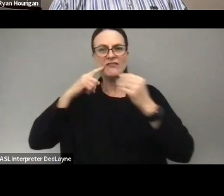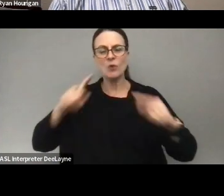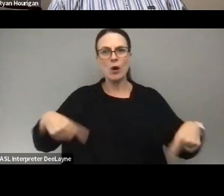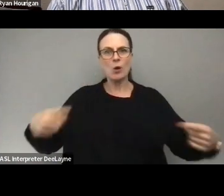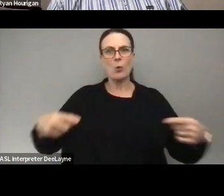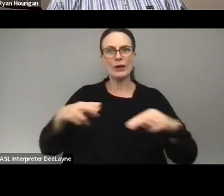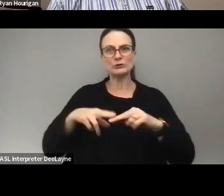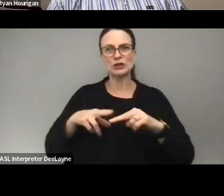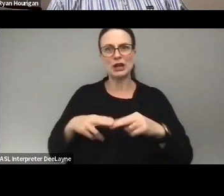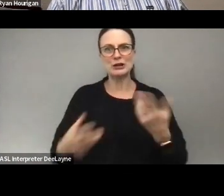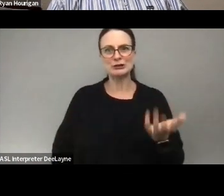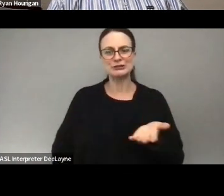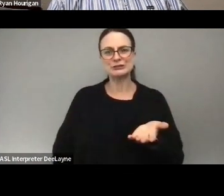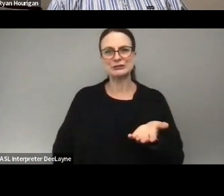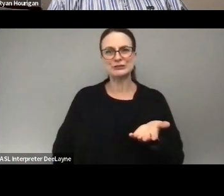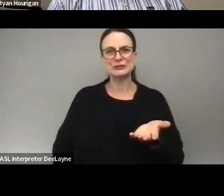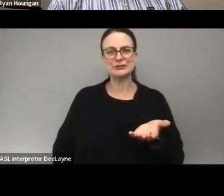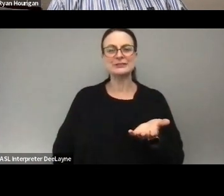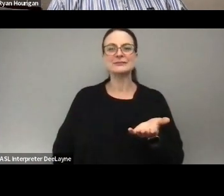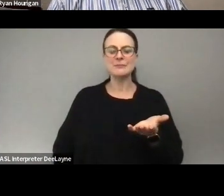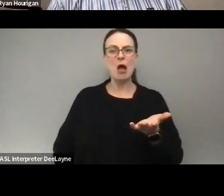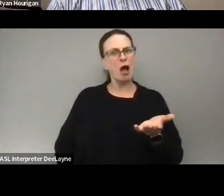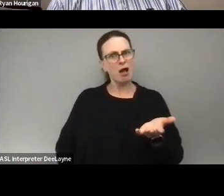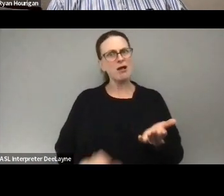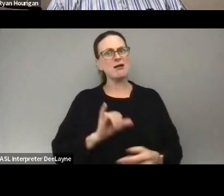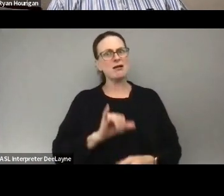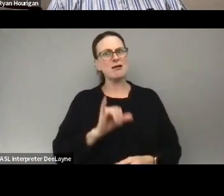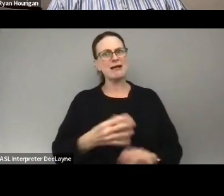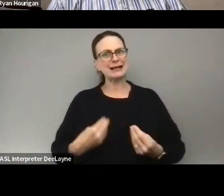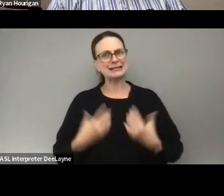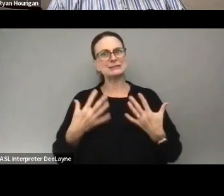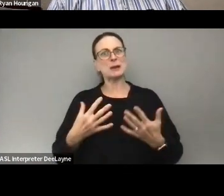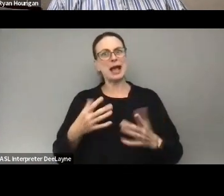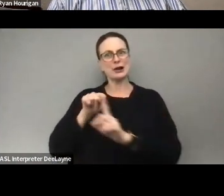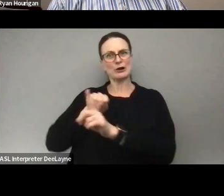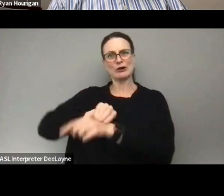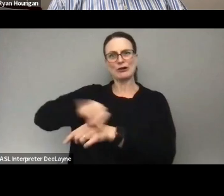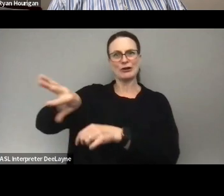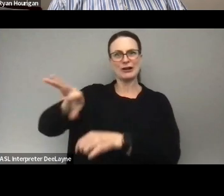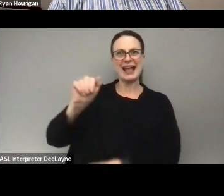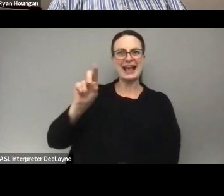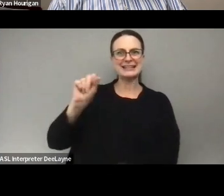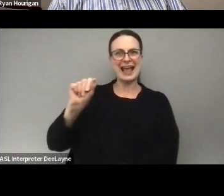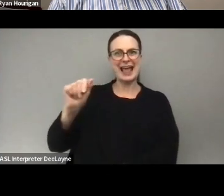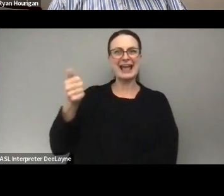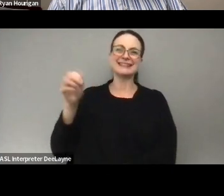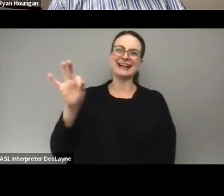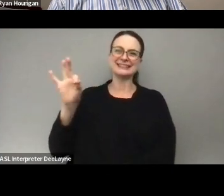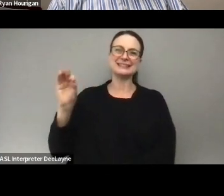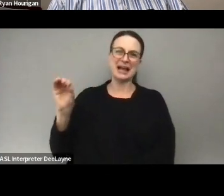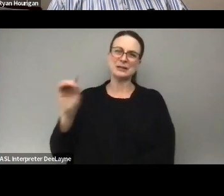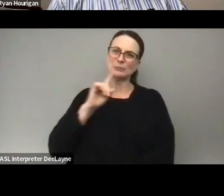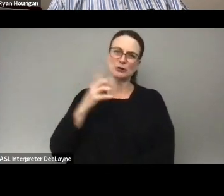And it inspired the Americans with Disabilities Act of 1990, which I'm sure you've all heard of, you know,